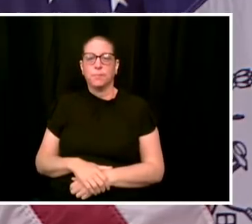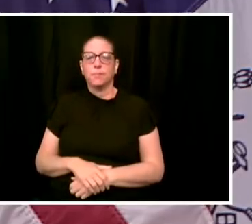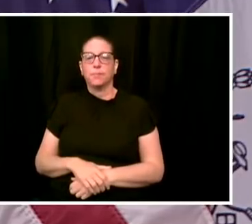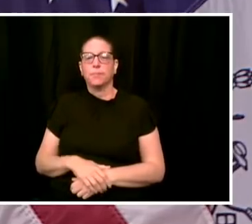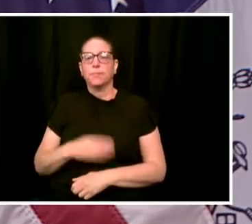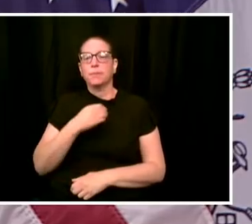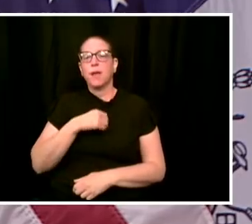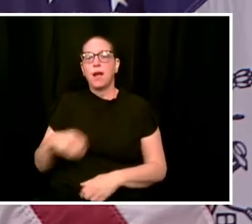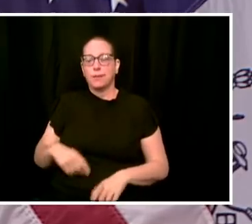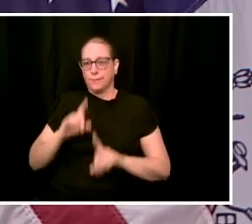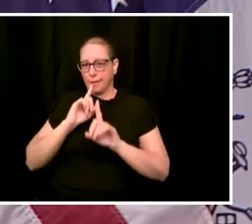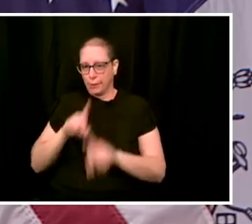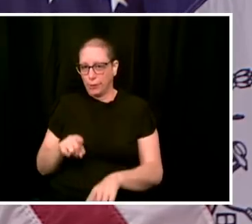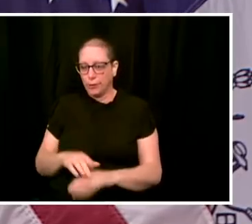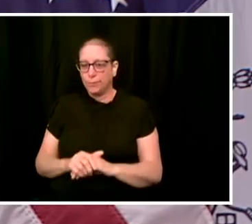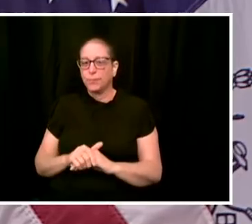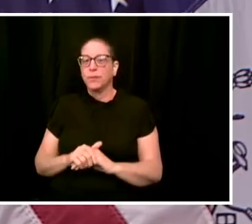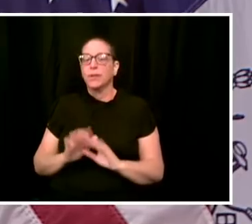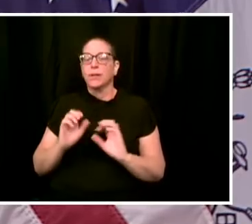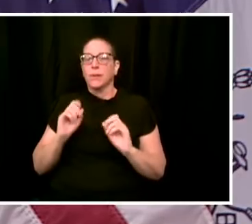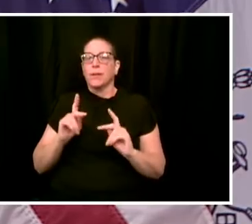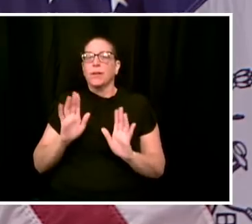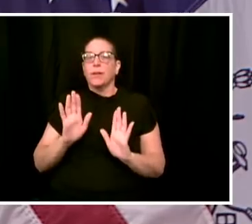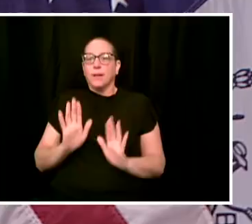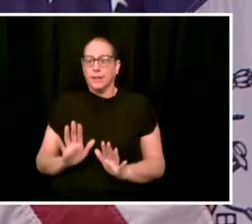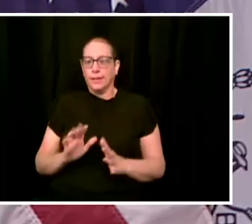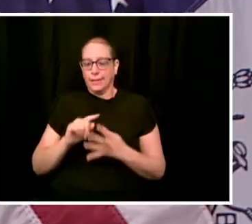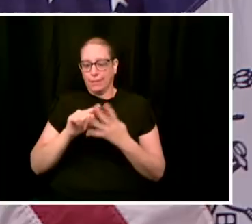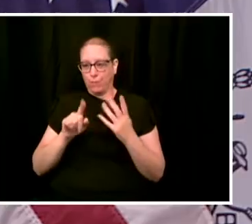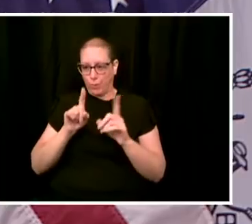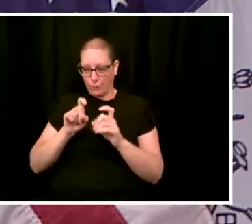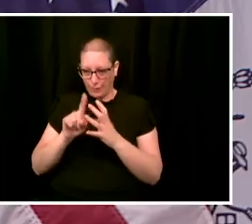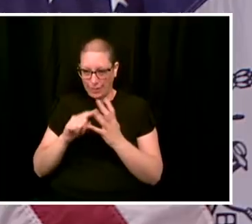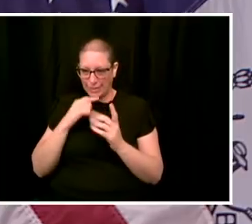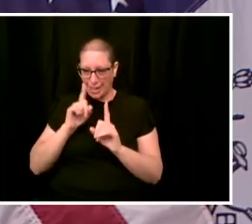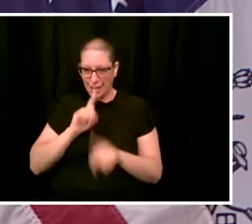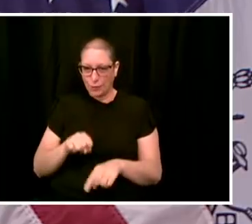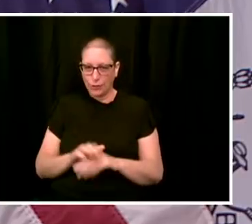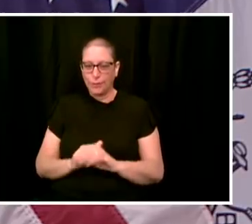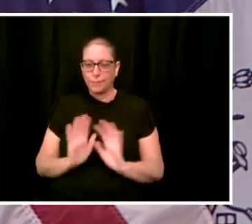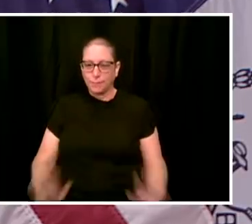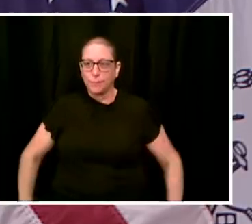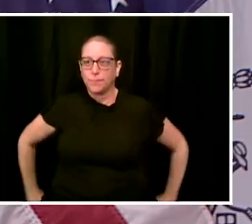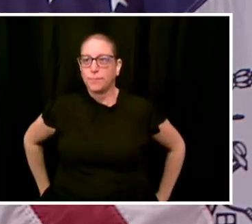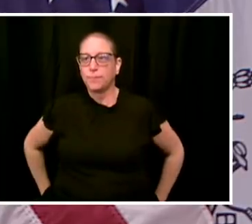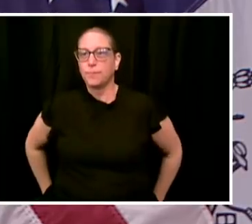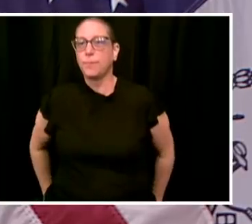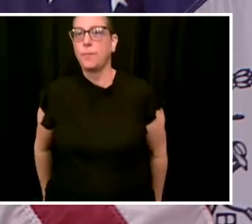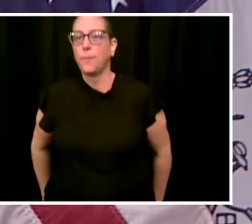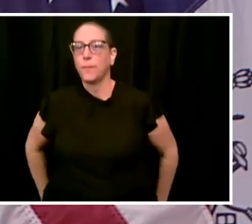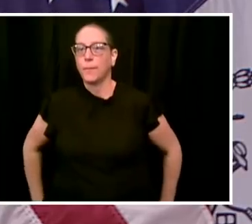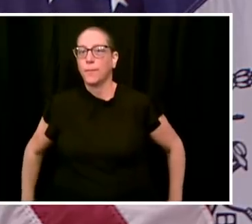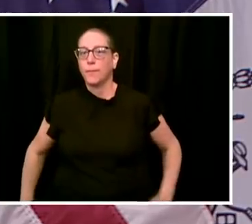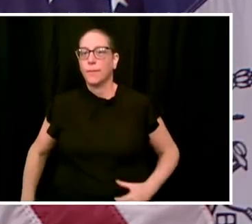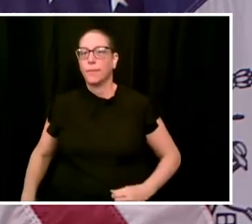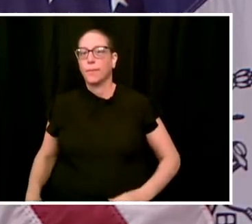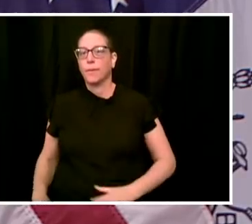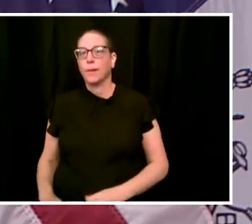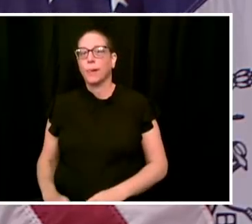TESTING AND THEN SPEKA TO THE